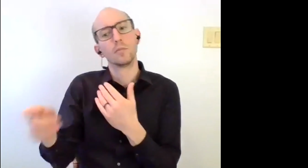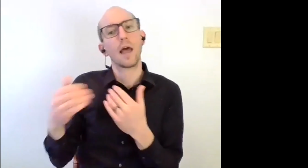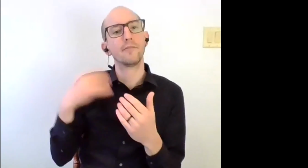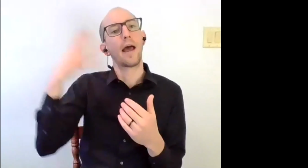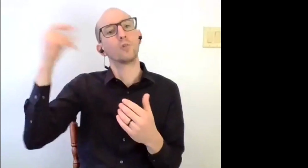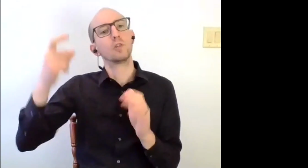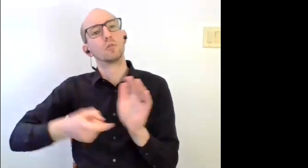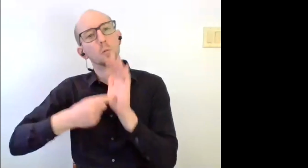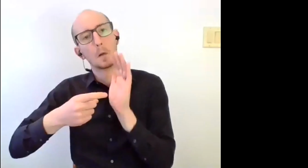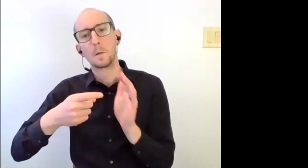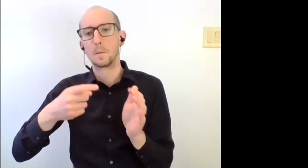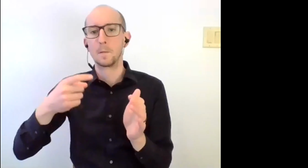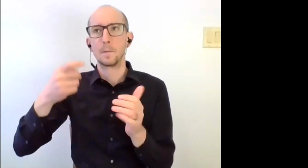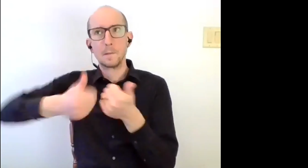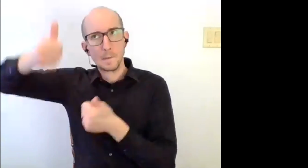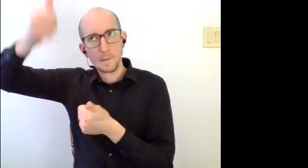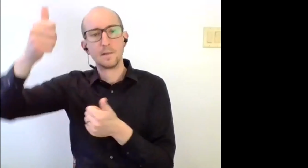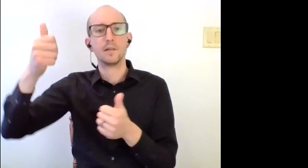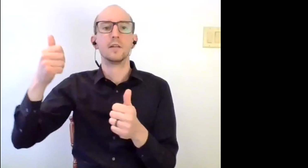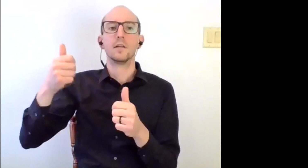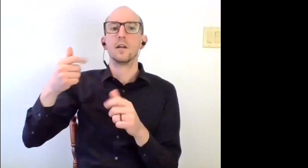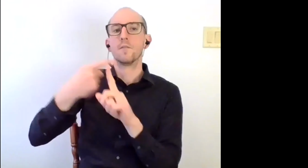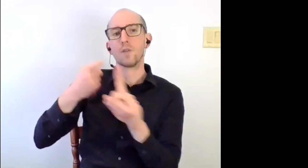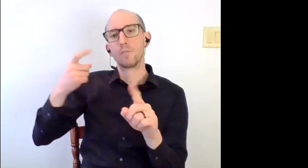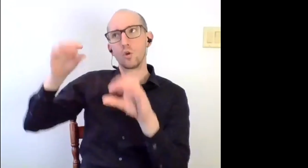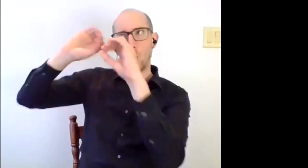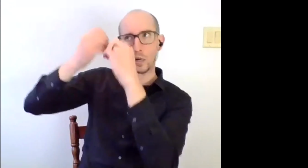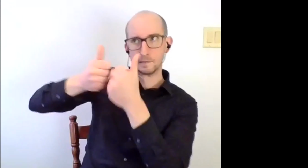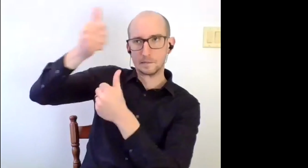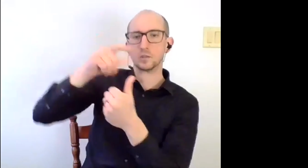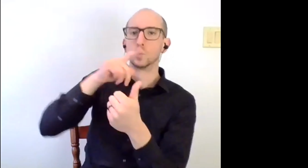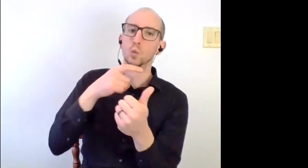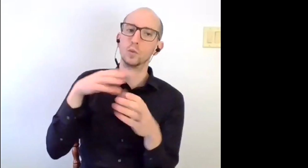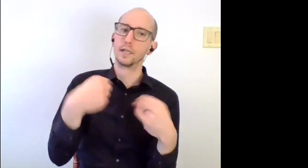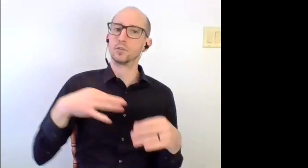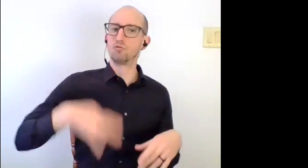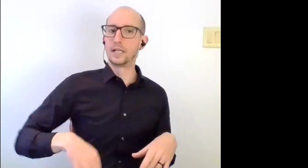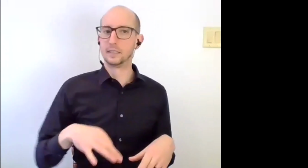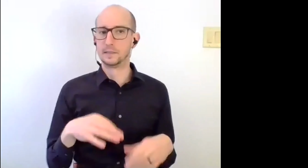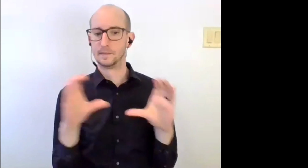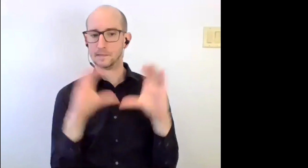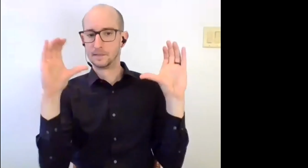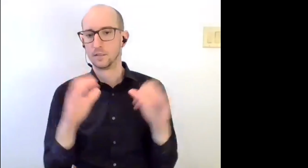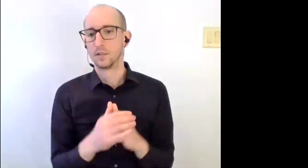same place at the same time and to what extent do programs